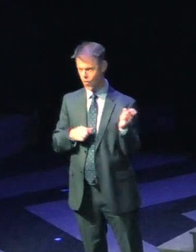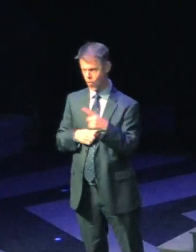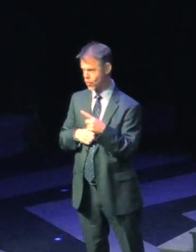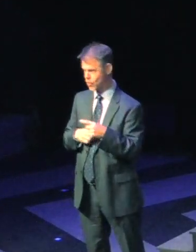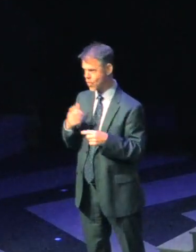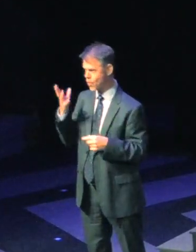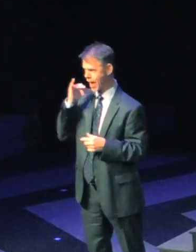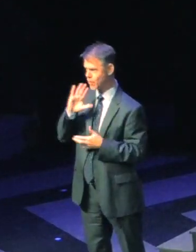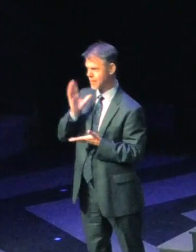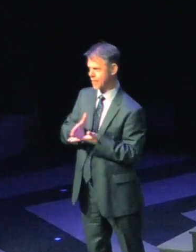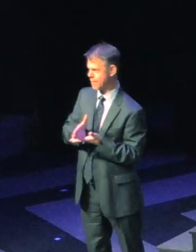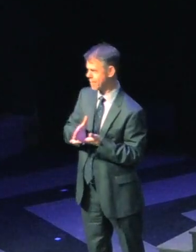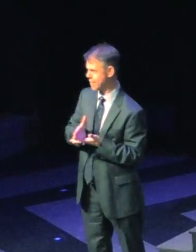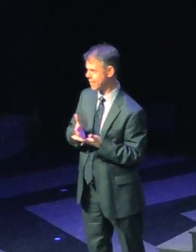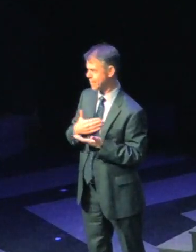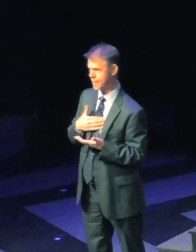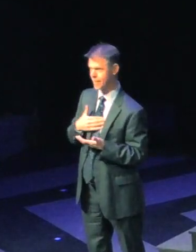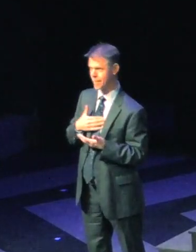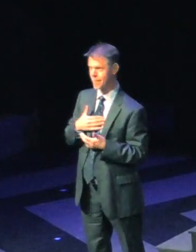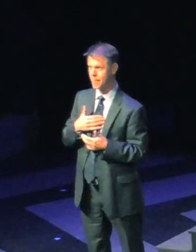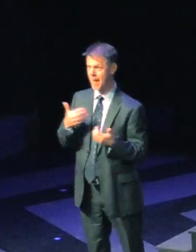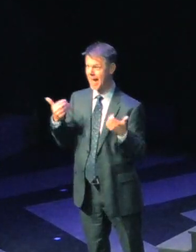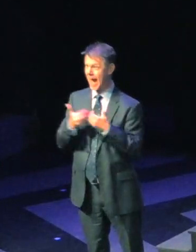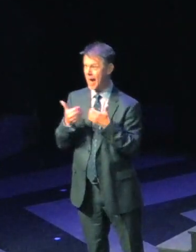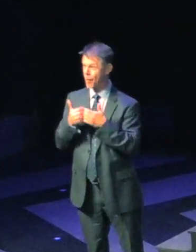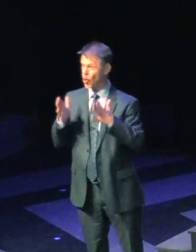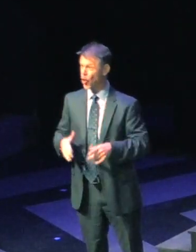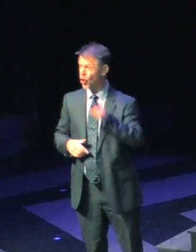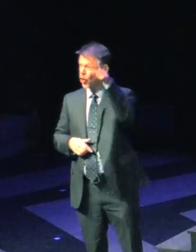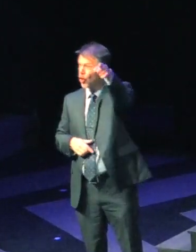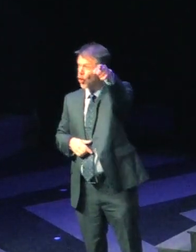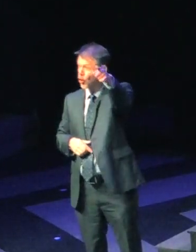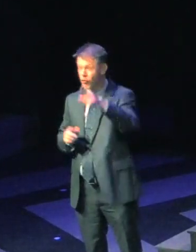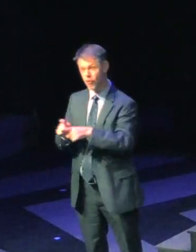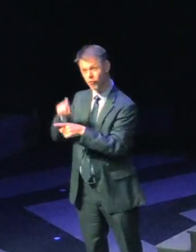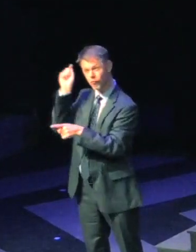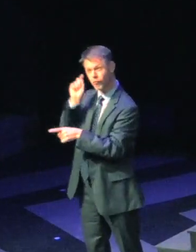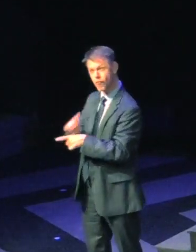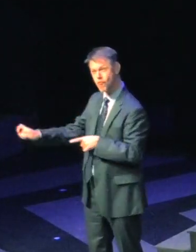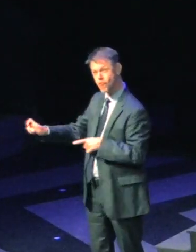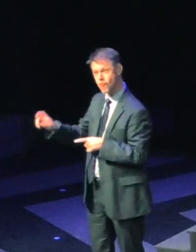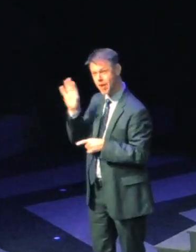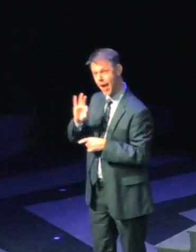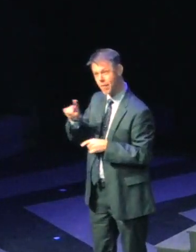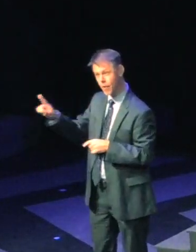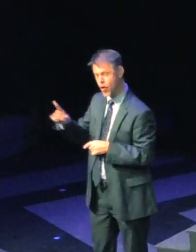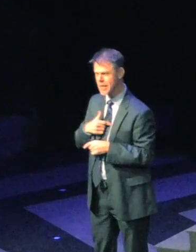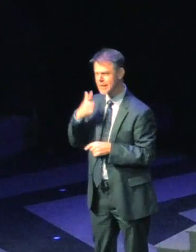shocked and amazed that a neighbor called and said a suspicious black man walk in the